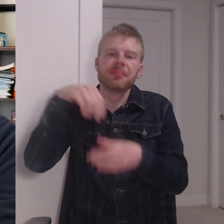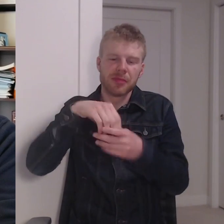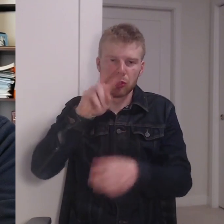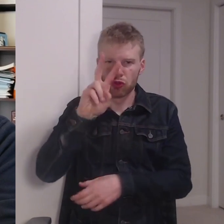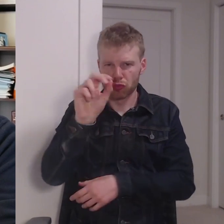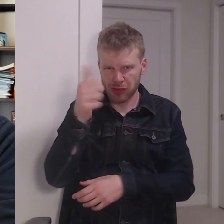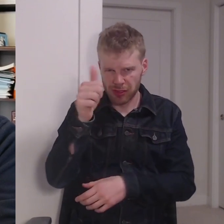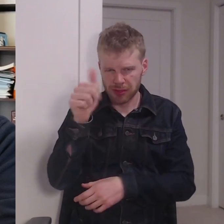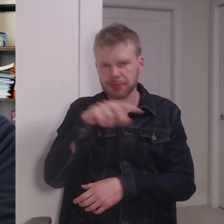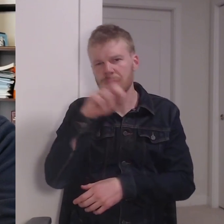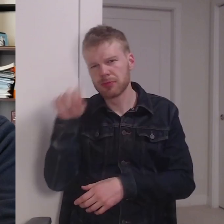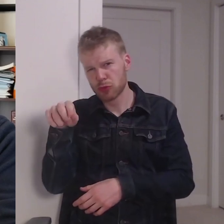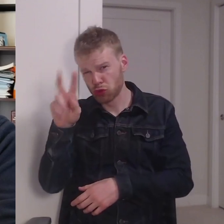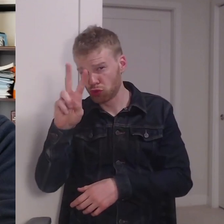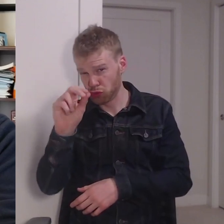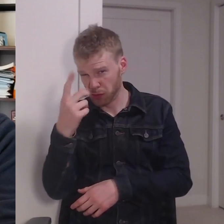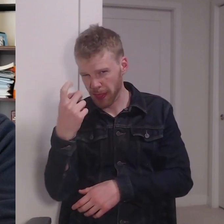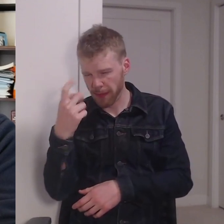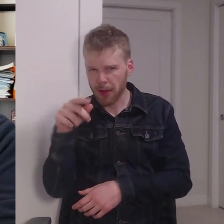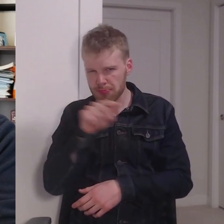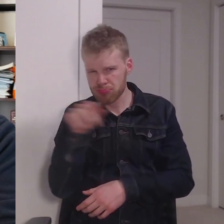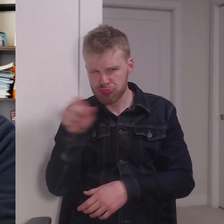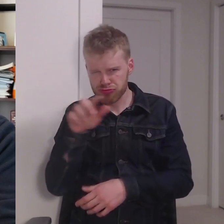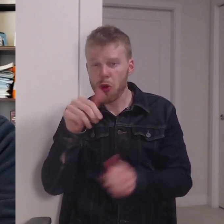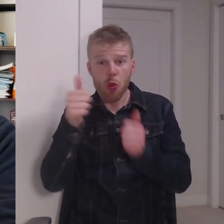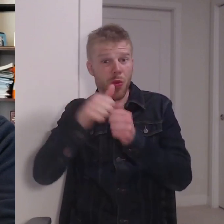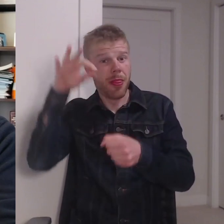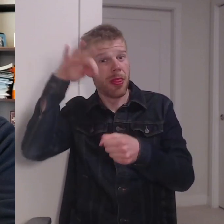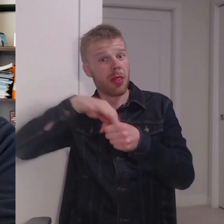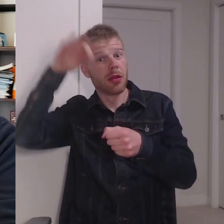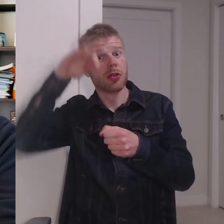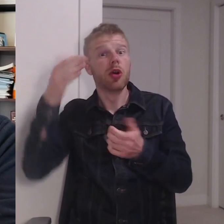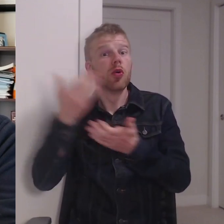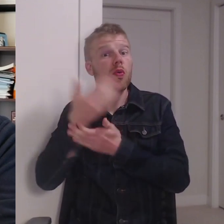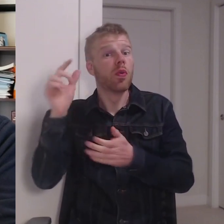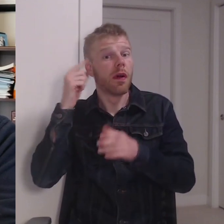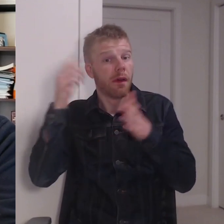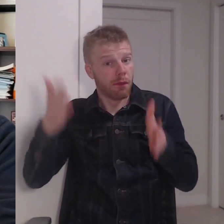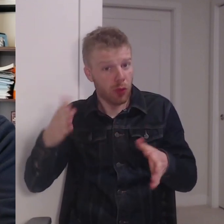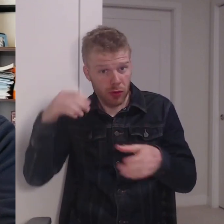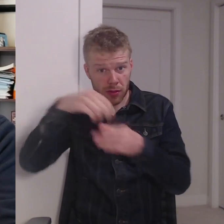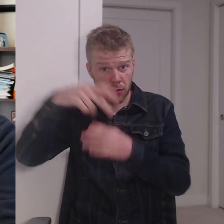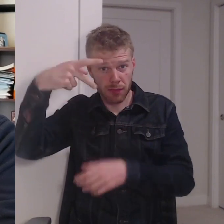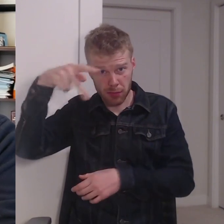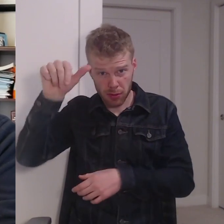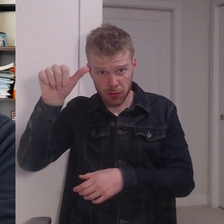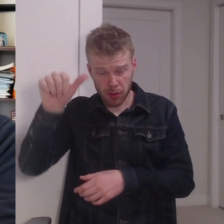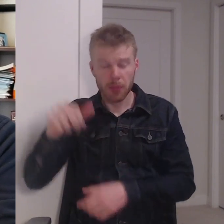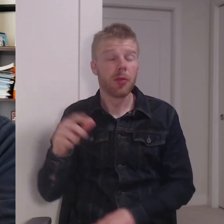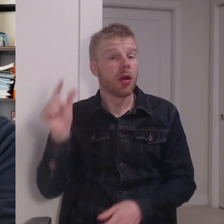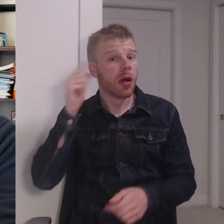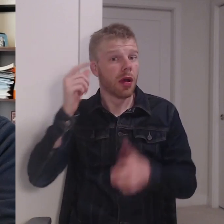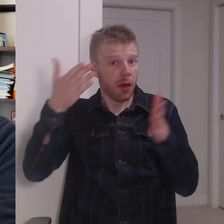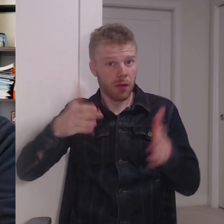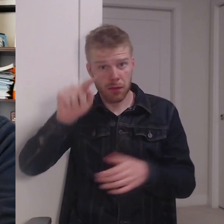through both challenges beginning in 2010 2011 with the election of a new